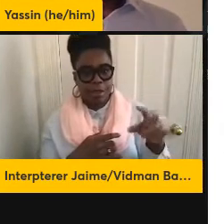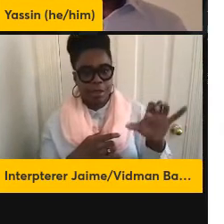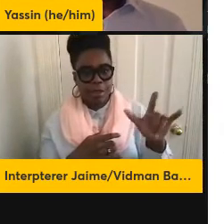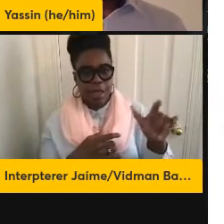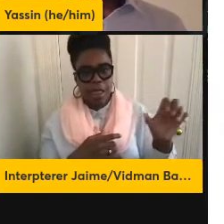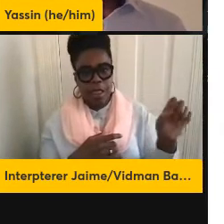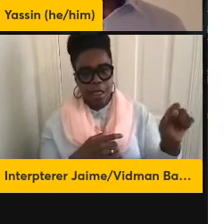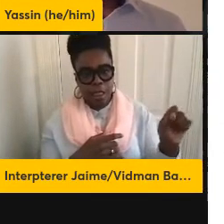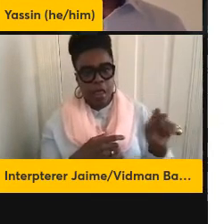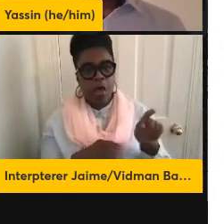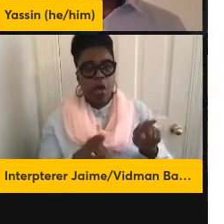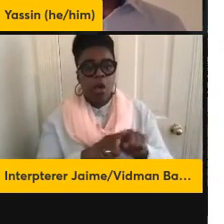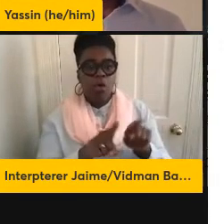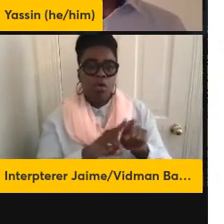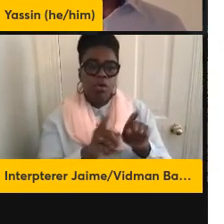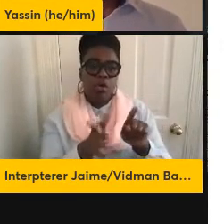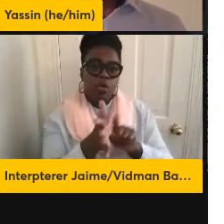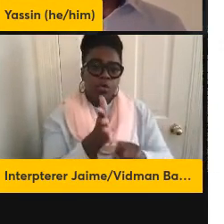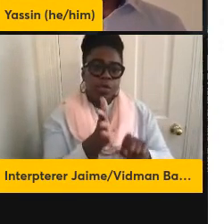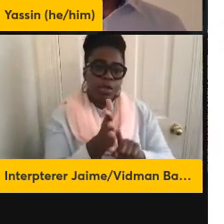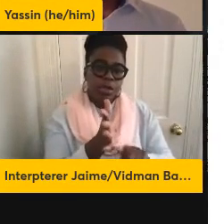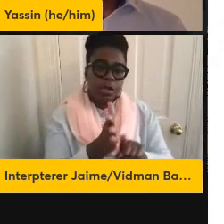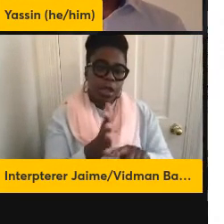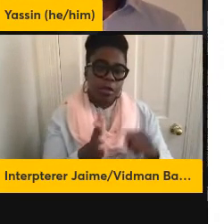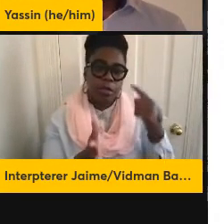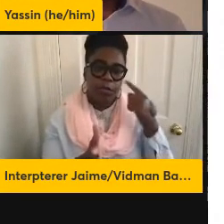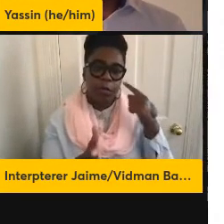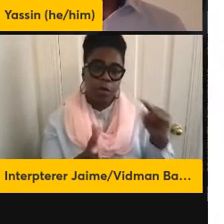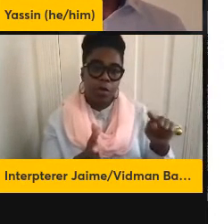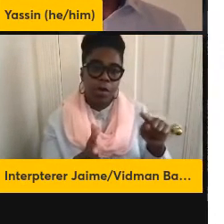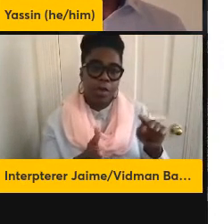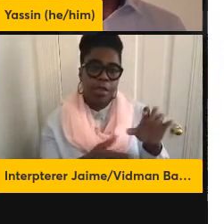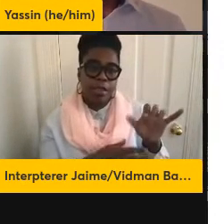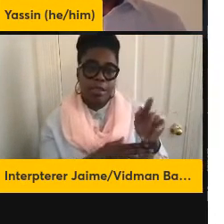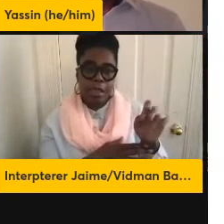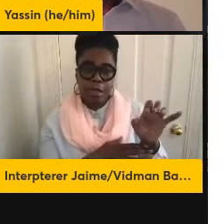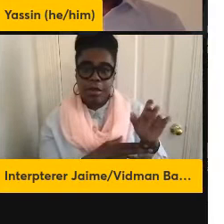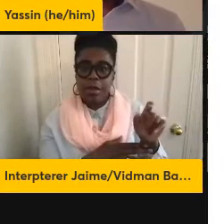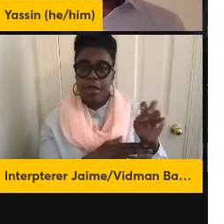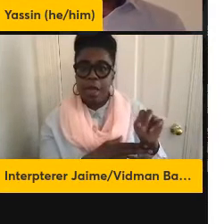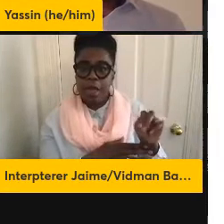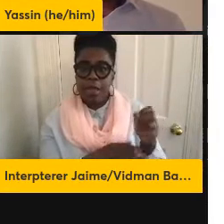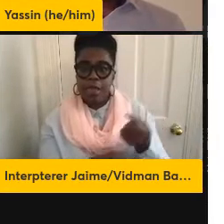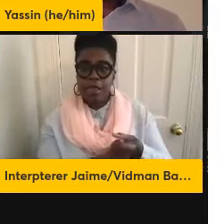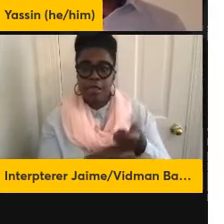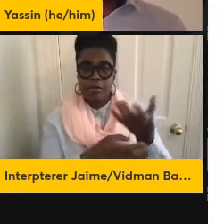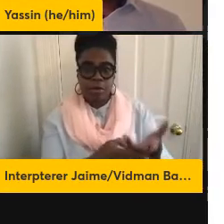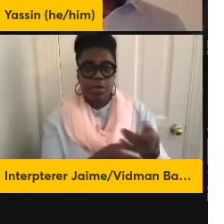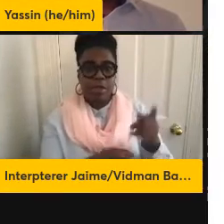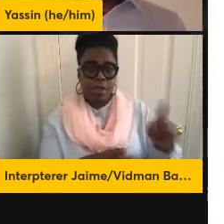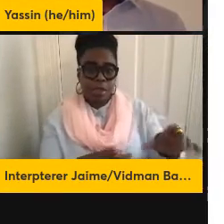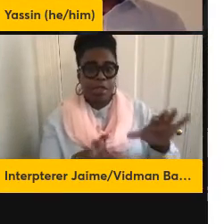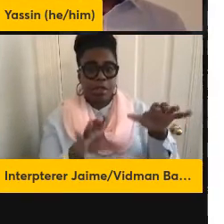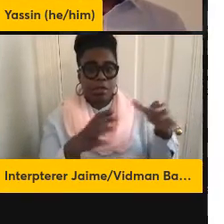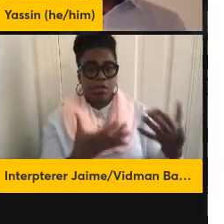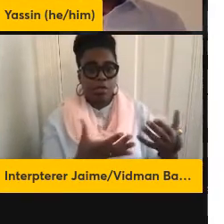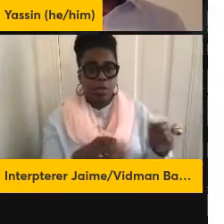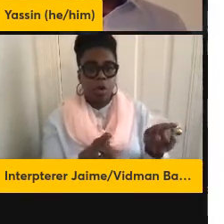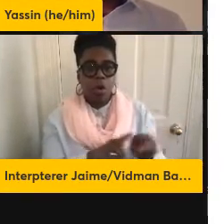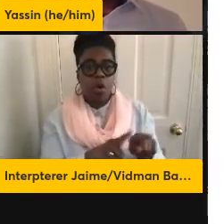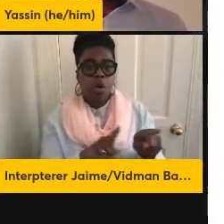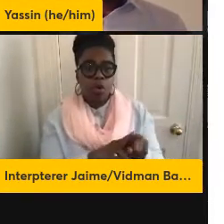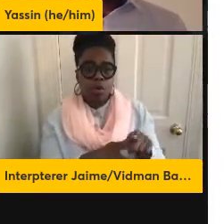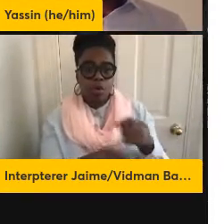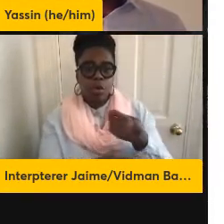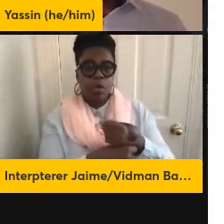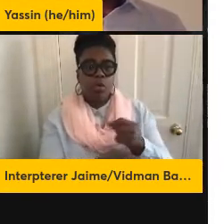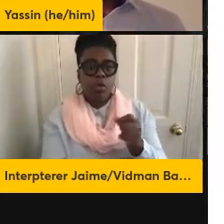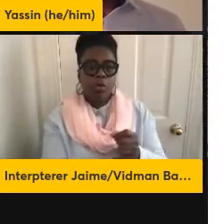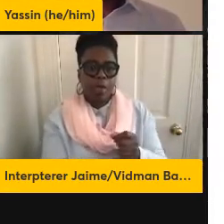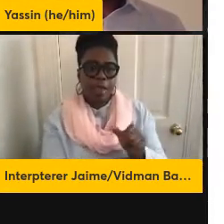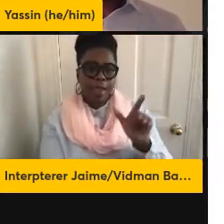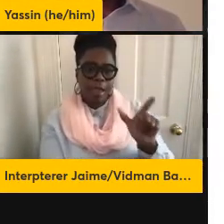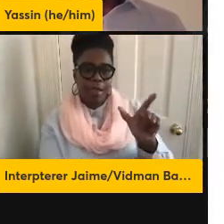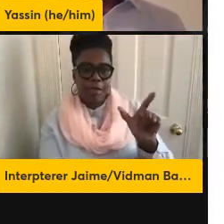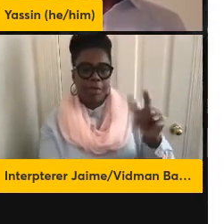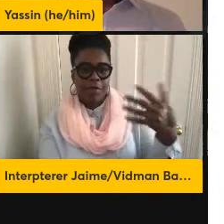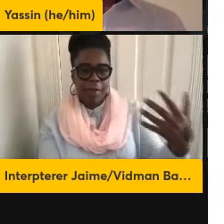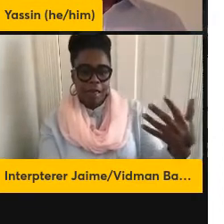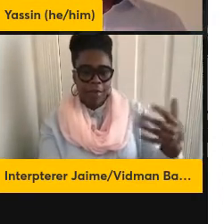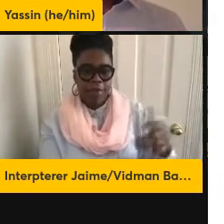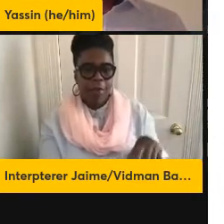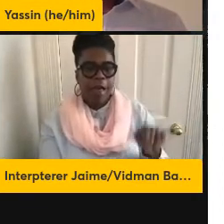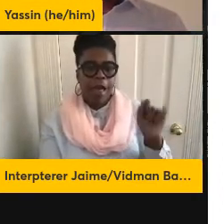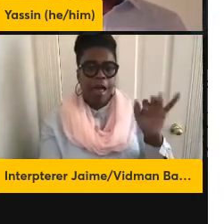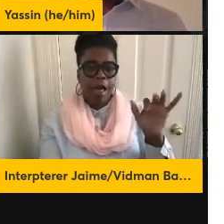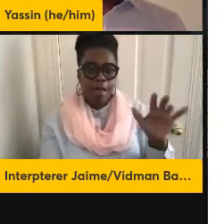also we checked for cytokine expression, and this cell population also was producing five io 13. But these cells lacked